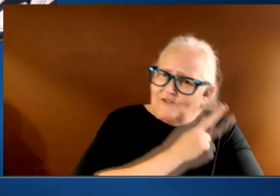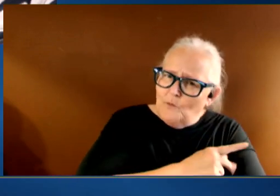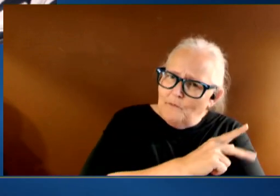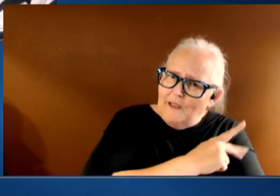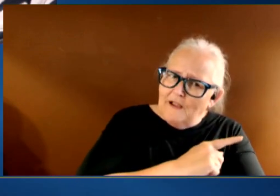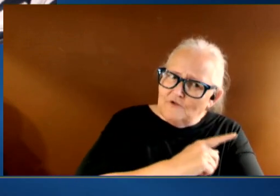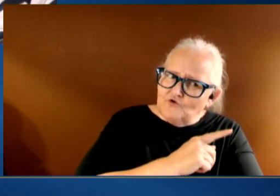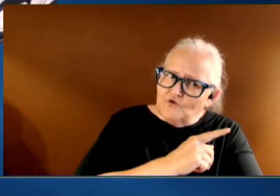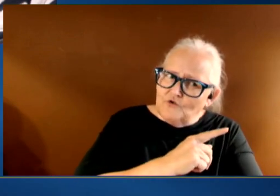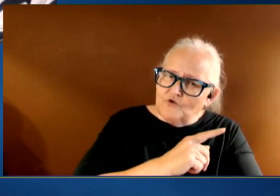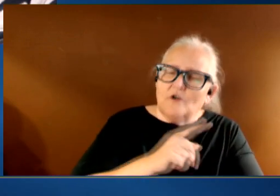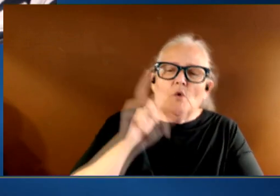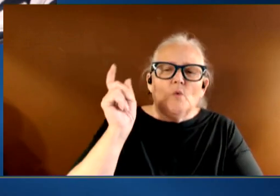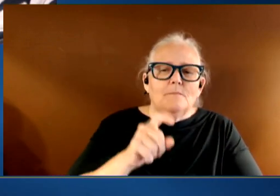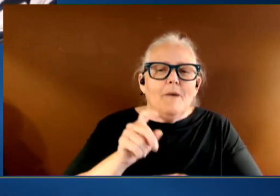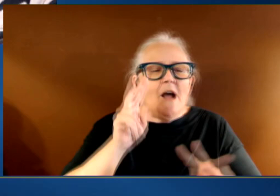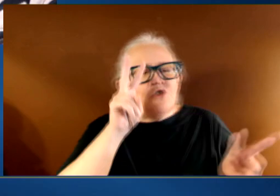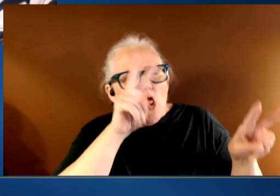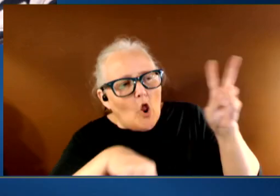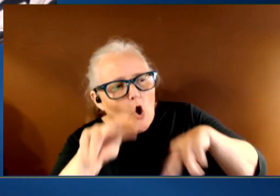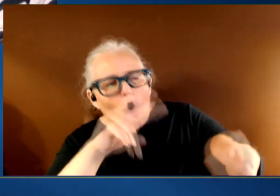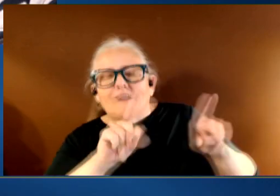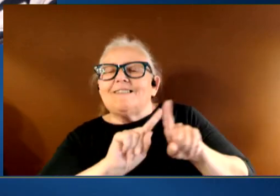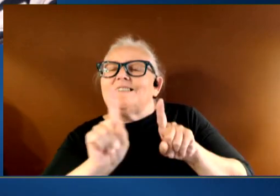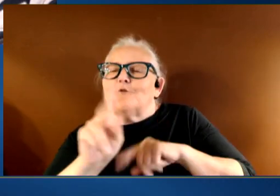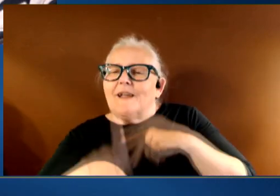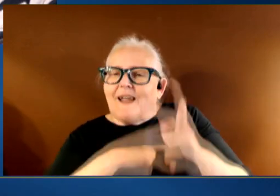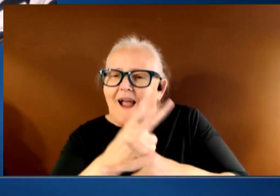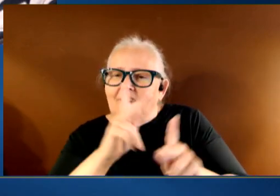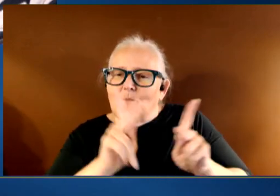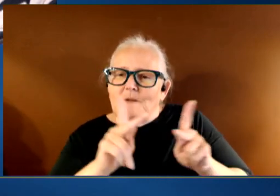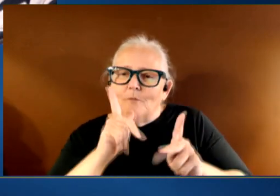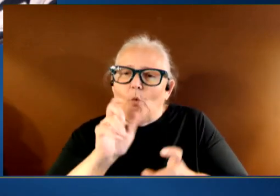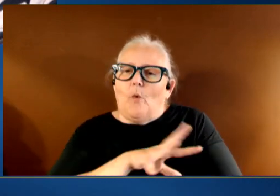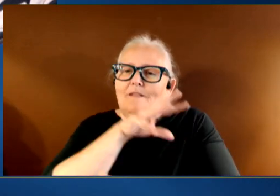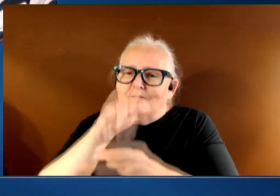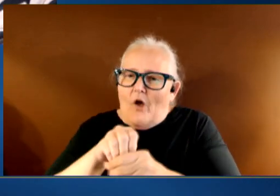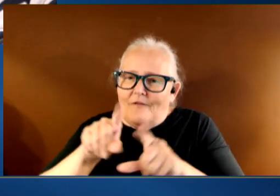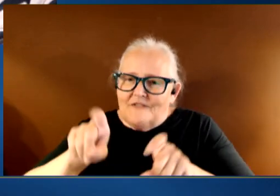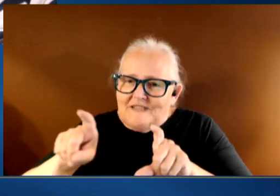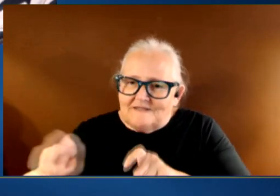population of people that are enrolled in trials that have, you know, different effects from their